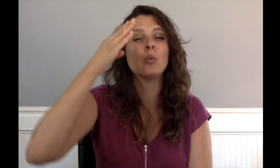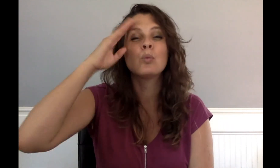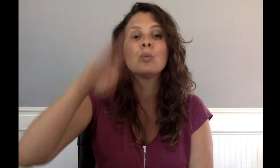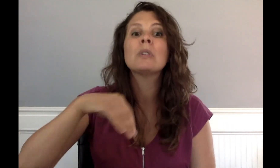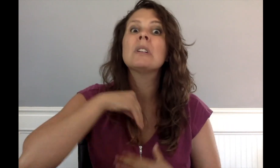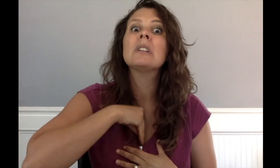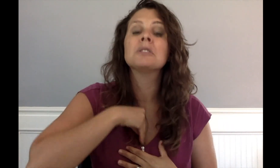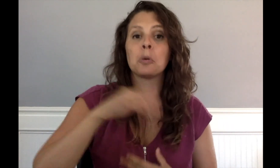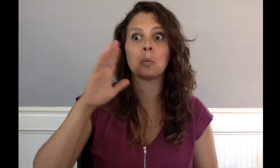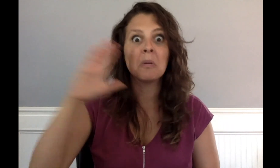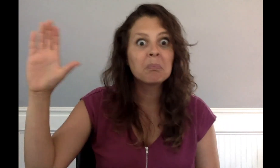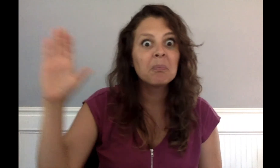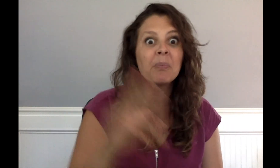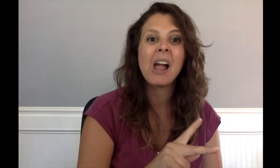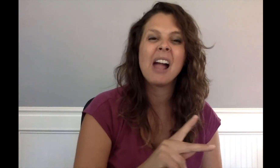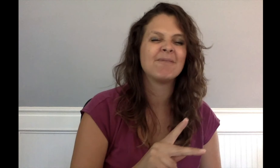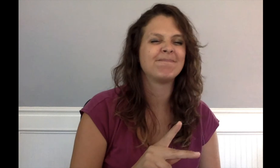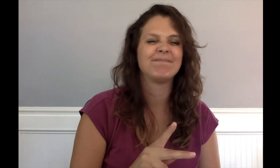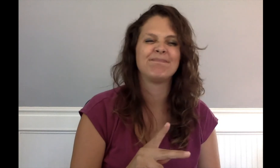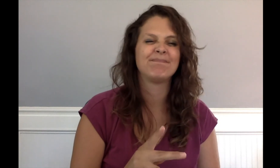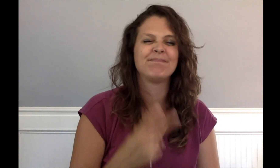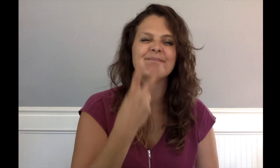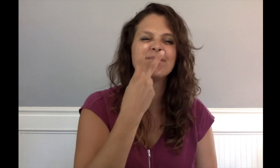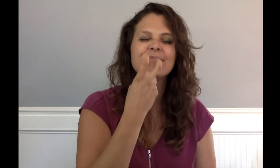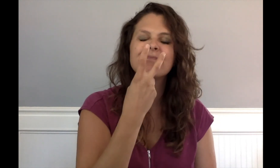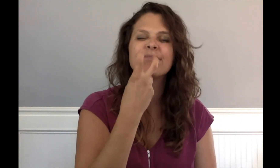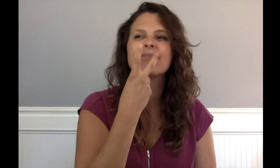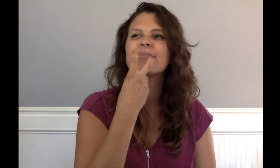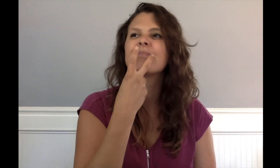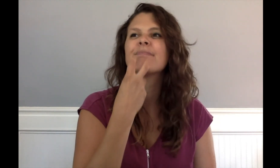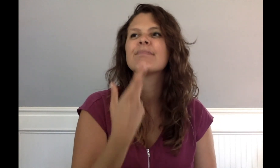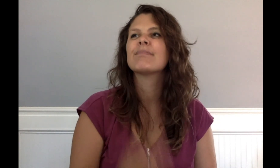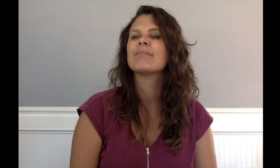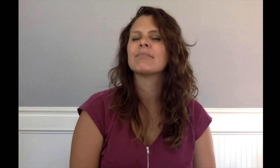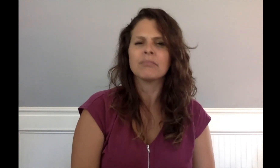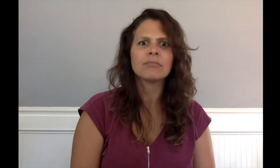And he knew he would not be coming back.